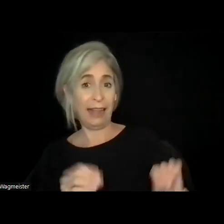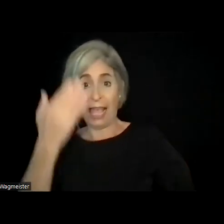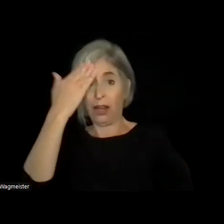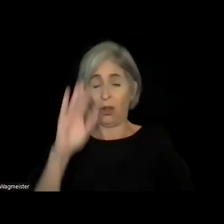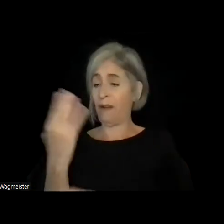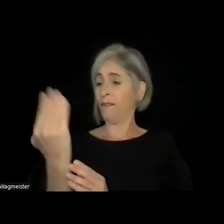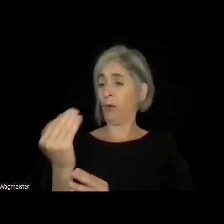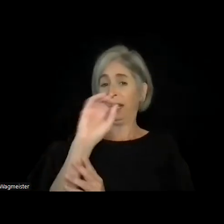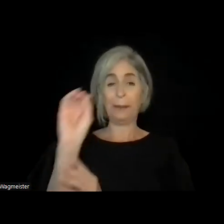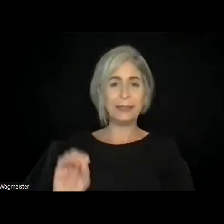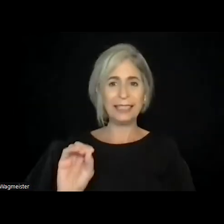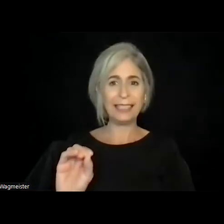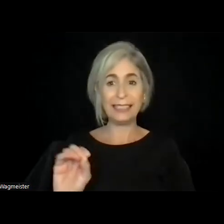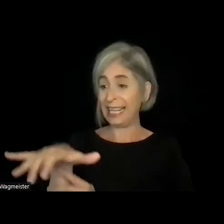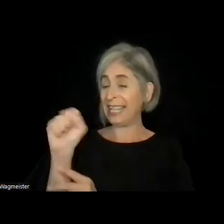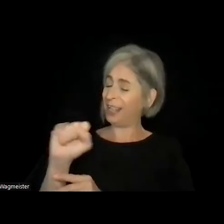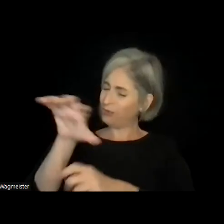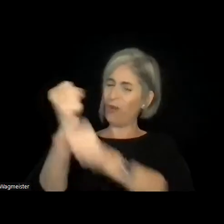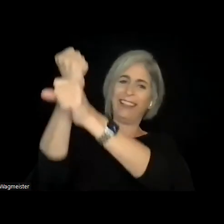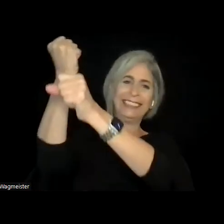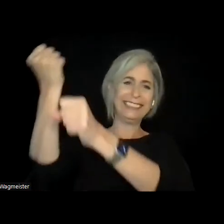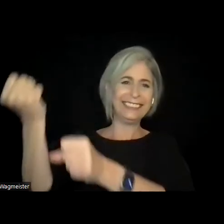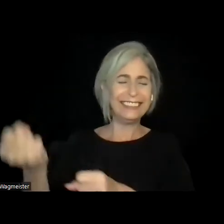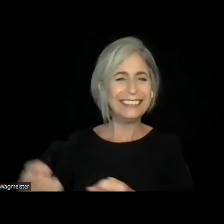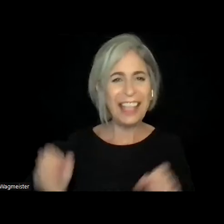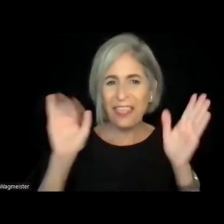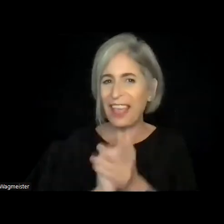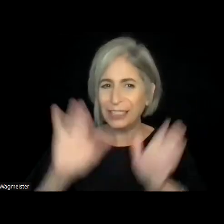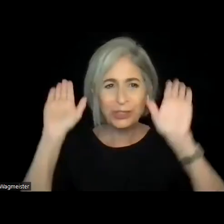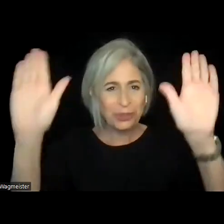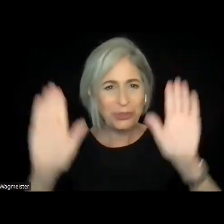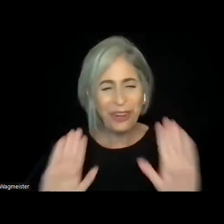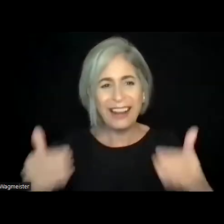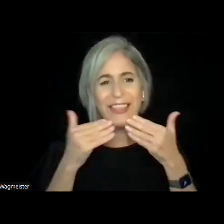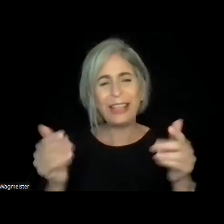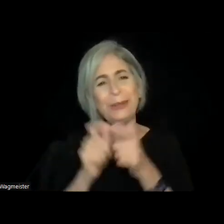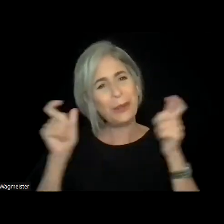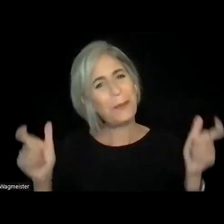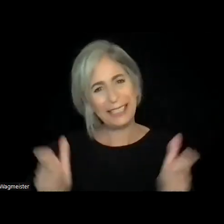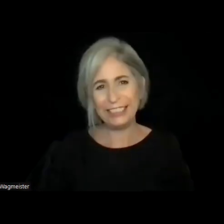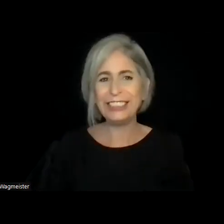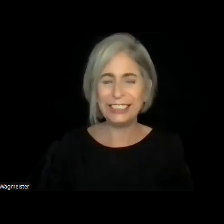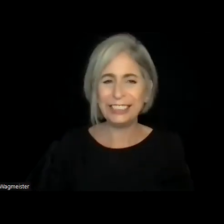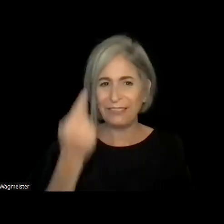Looks good. Yes, overall, 9%. No, we have 7%. I don't know at 14%. The yes has it